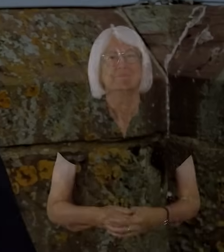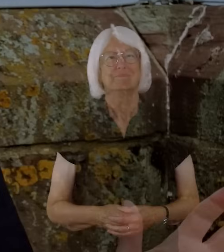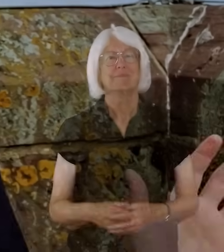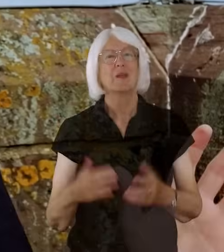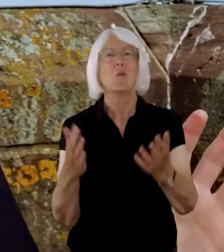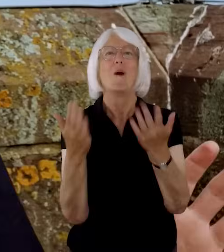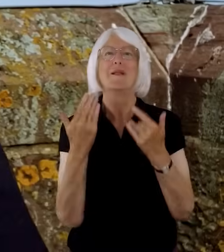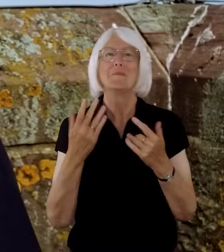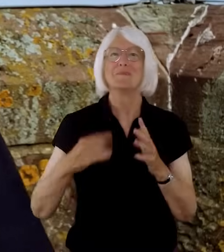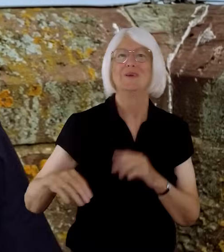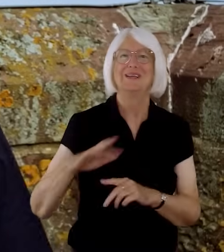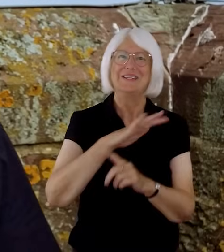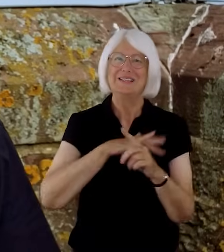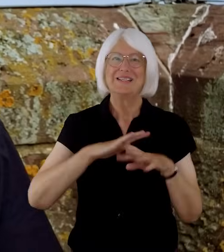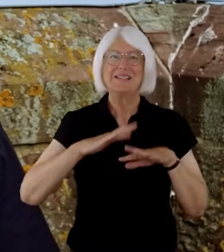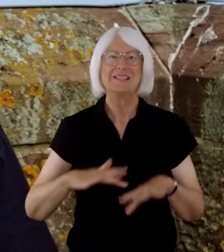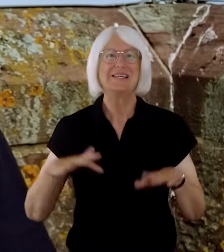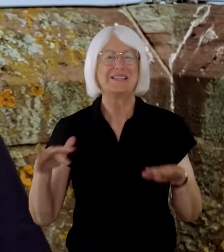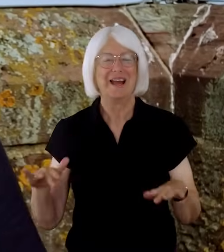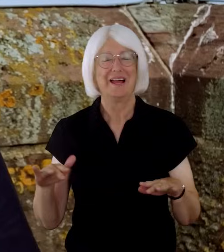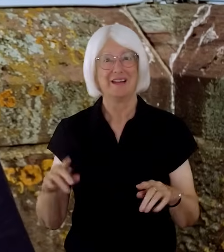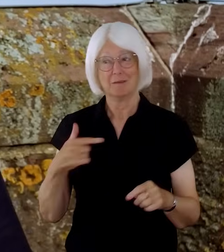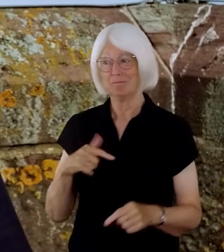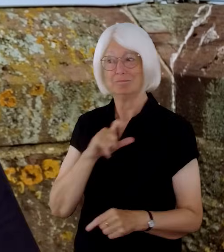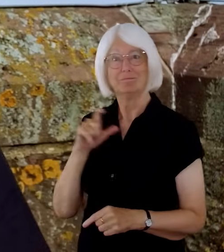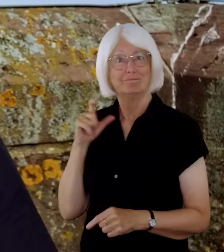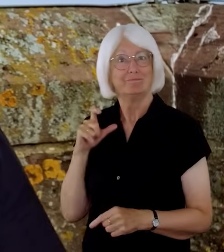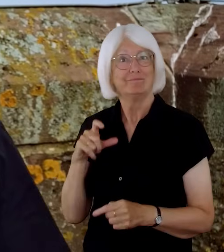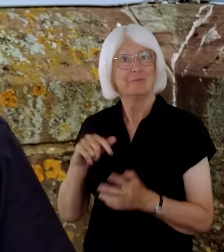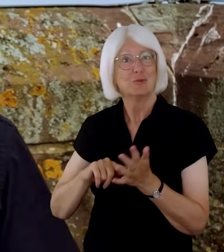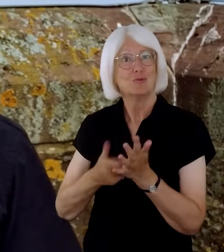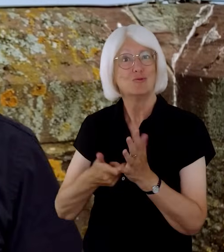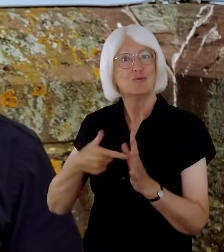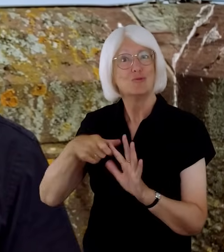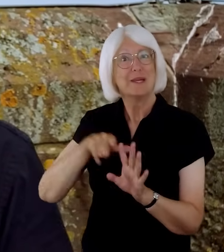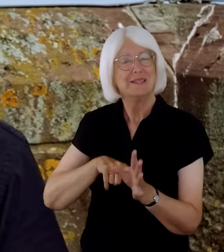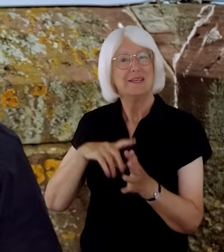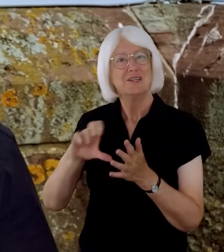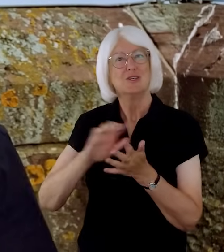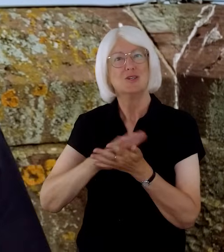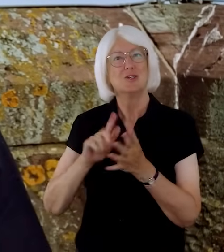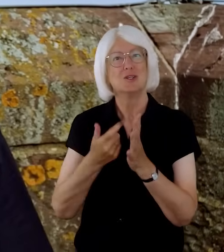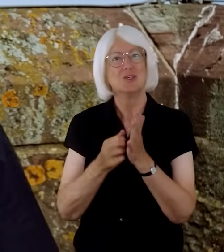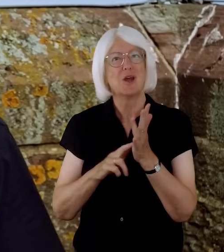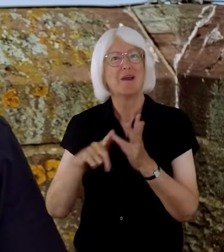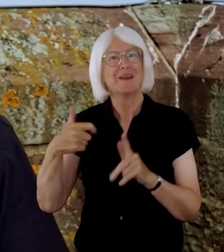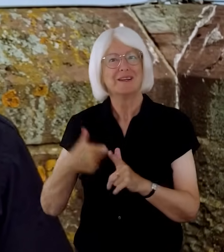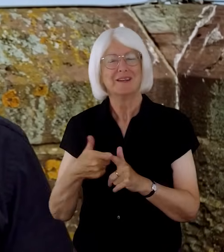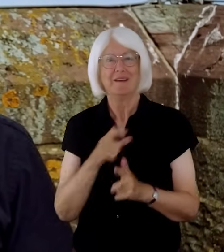Welcome to the seaside. I'm the Reverend Canon Tracy Charnock, vicar of two parishes here in the South Shore